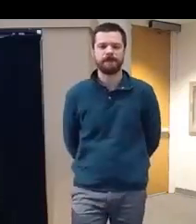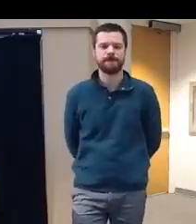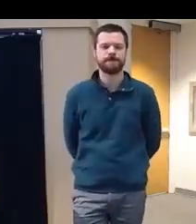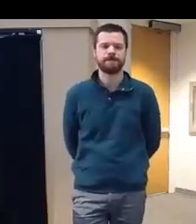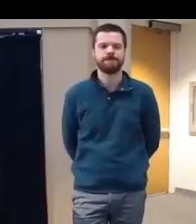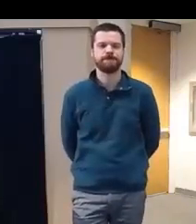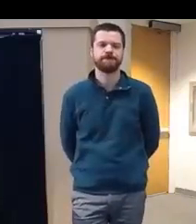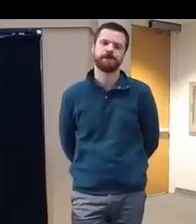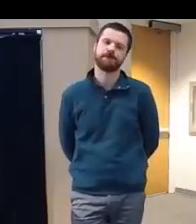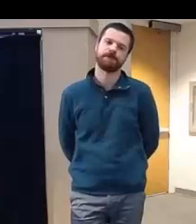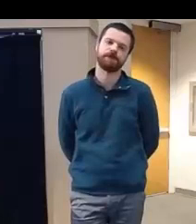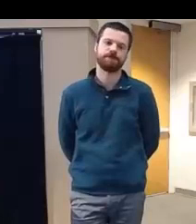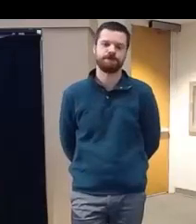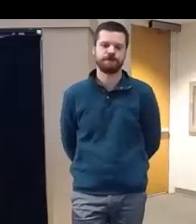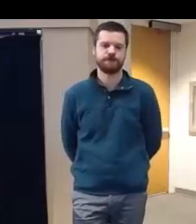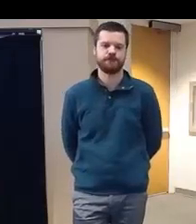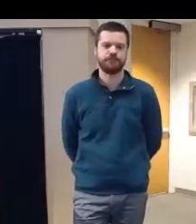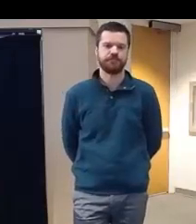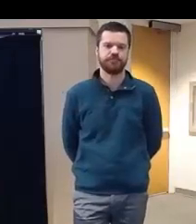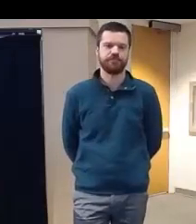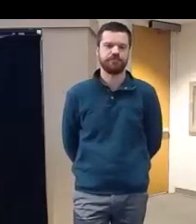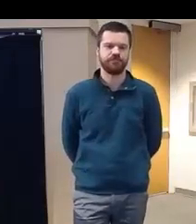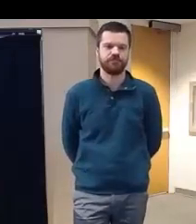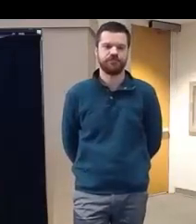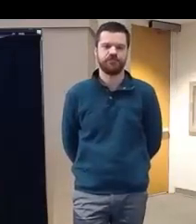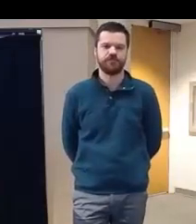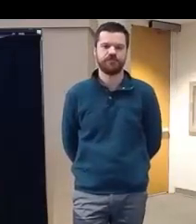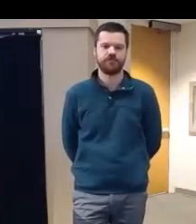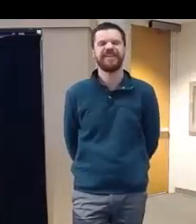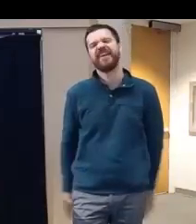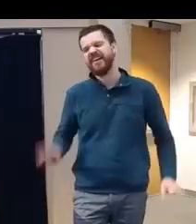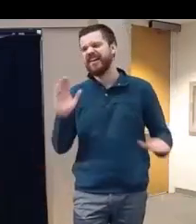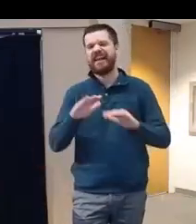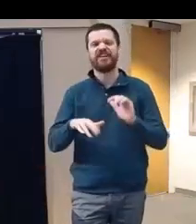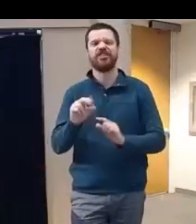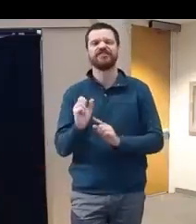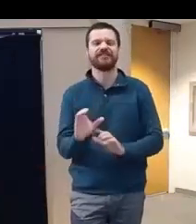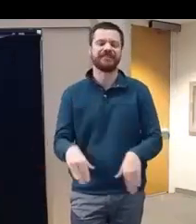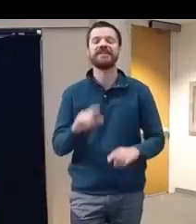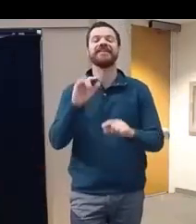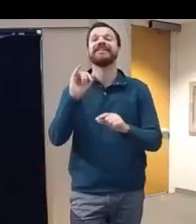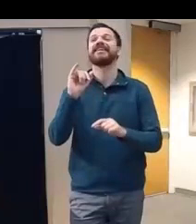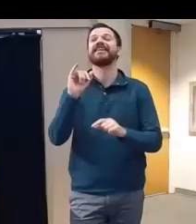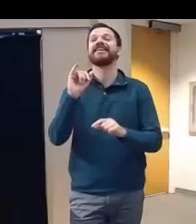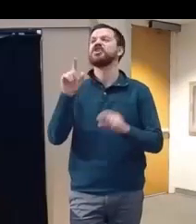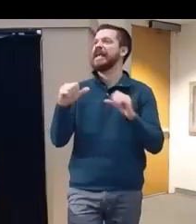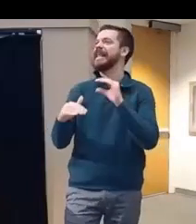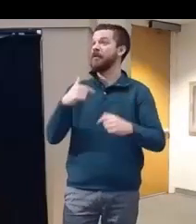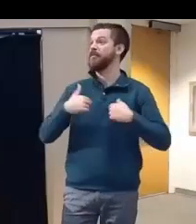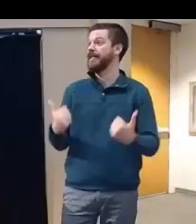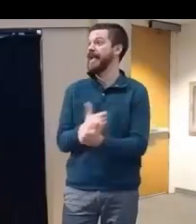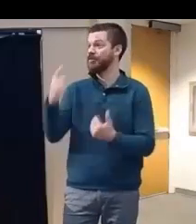all right less than 30 seconds so just email me everything that um you've just thought of because